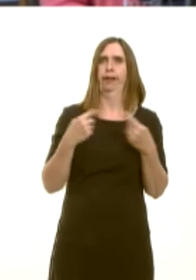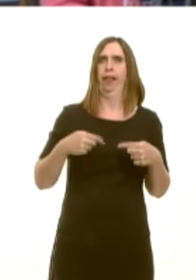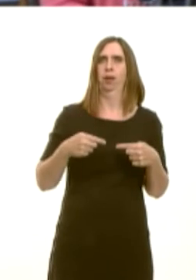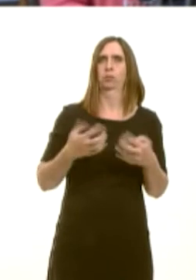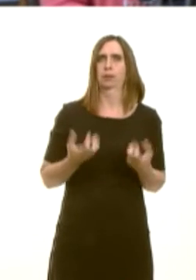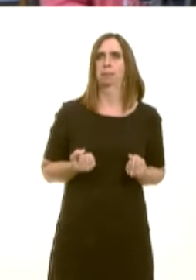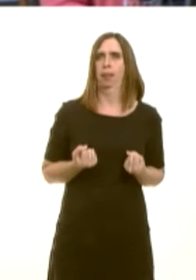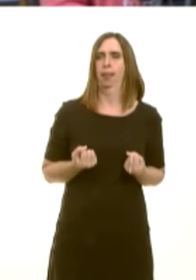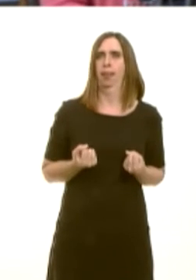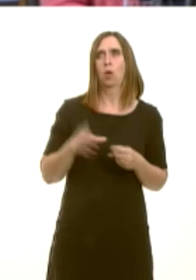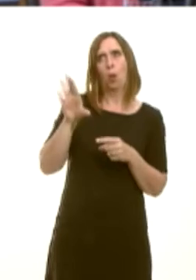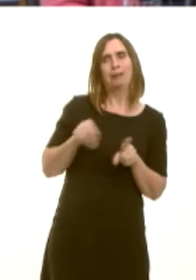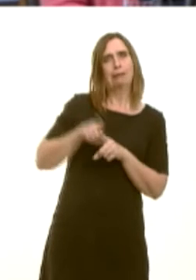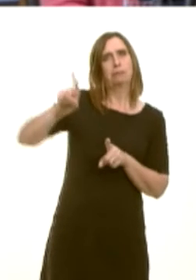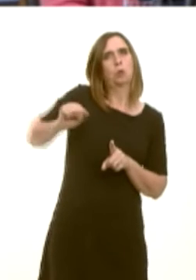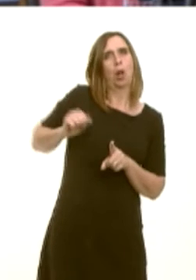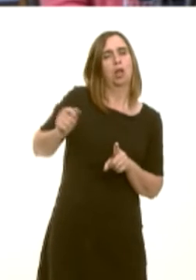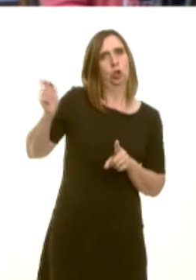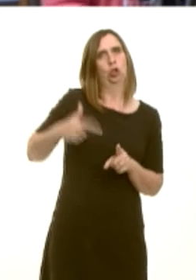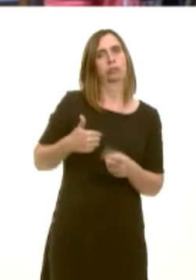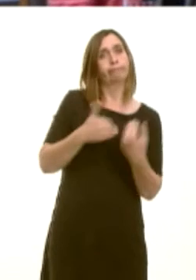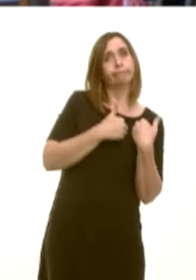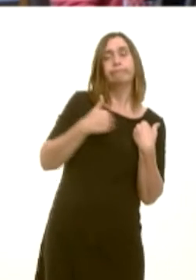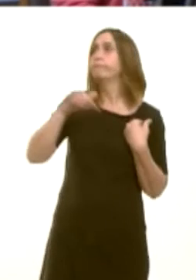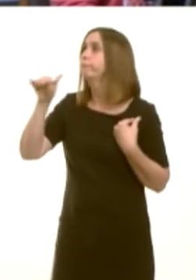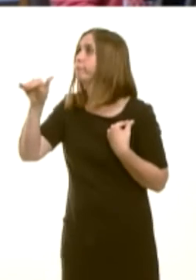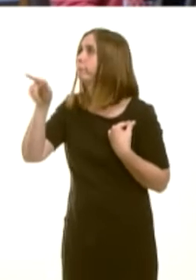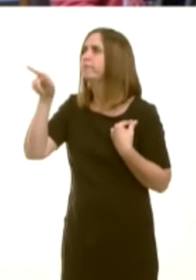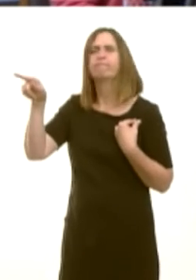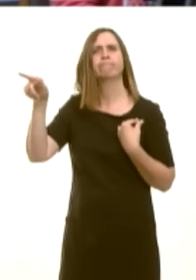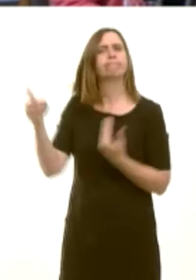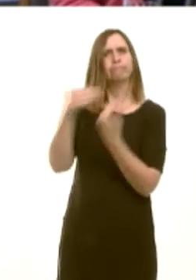in this Chamber to do just that. If, however, the UK Government refuse to devolve that,